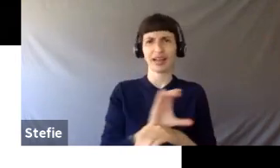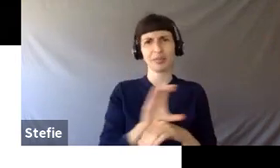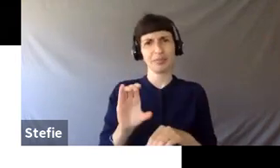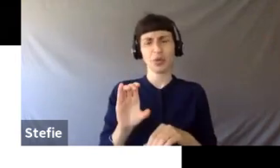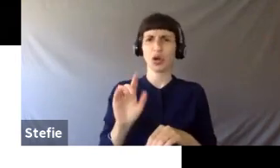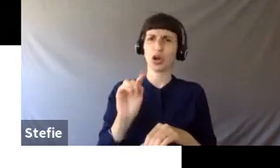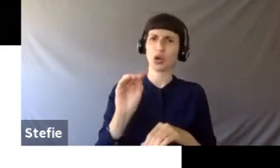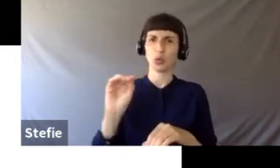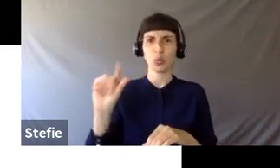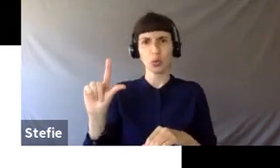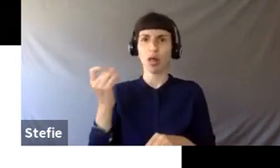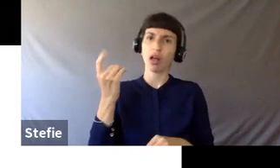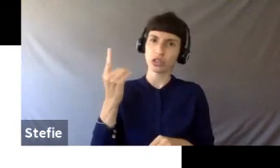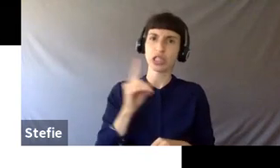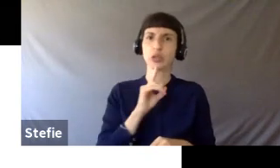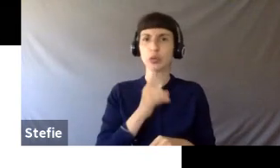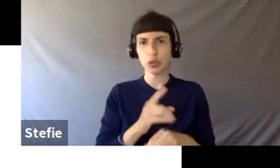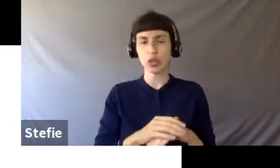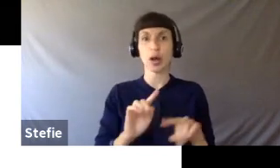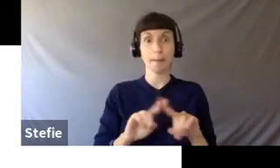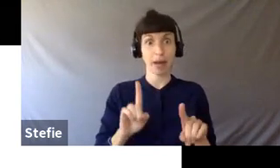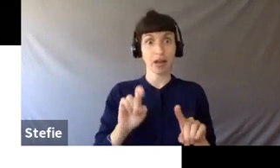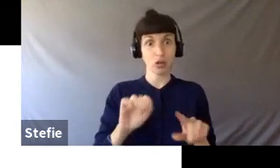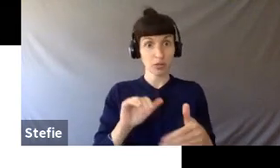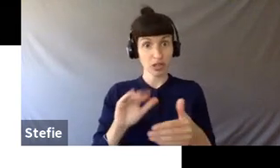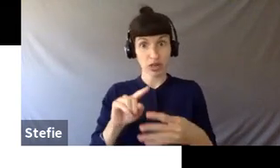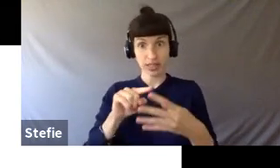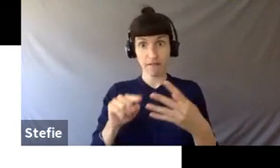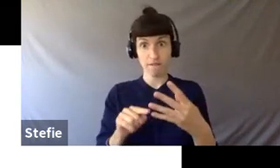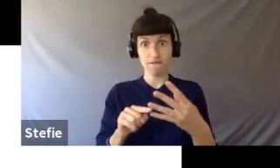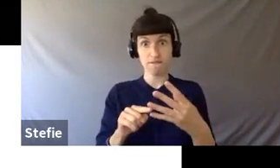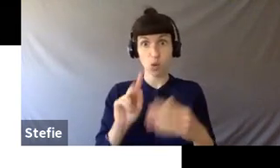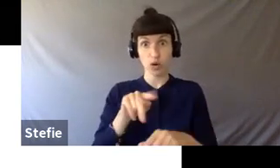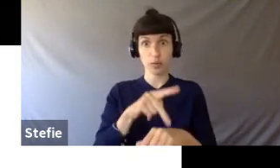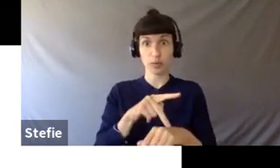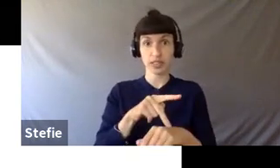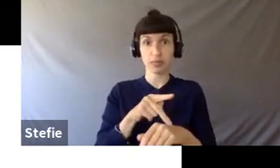and meeting students' needs come from these ideas so yeah you may know the tool but how can you use it?